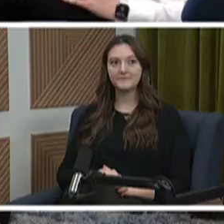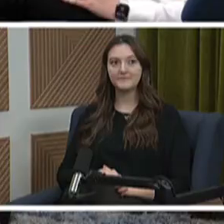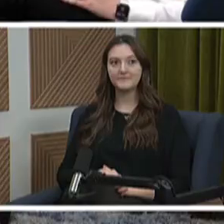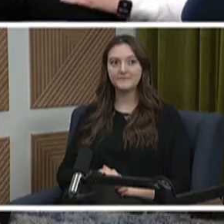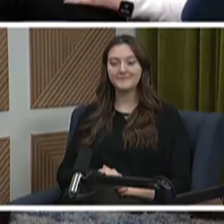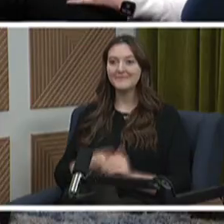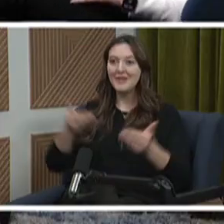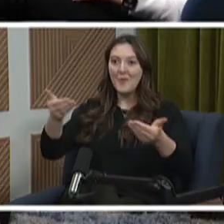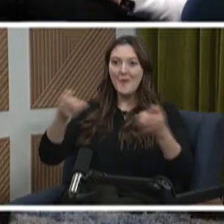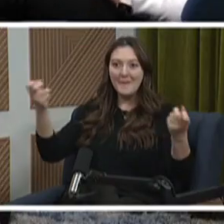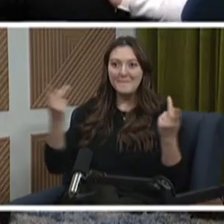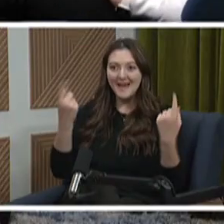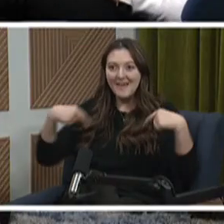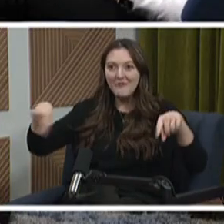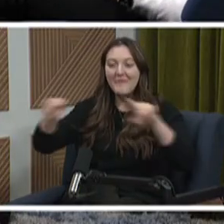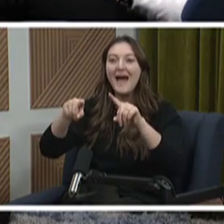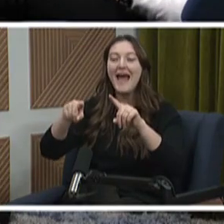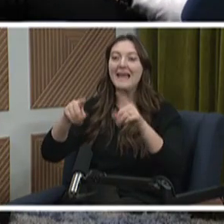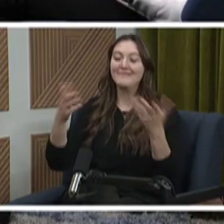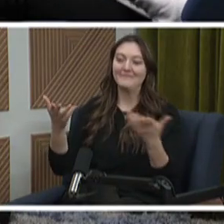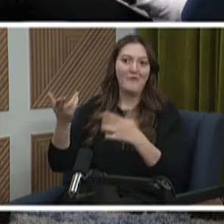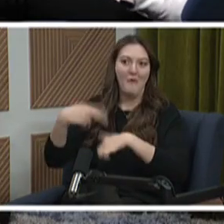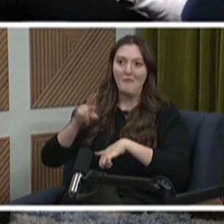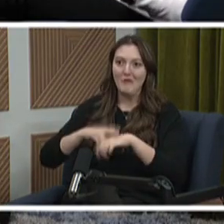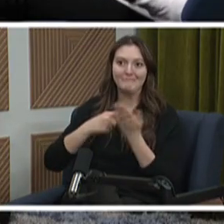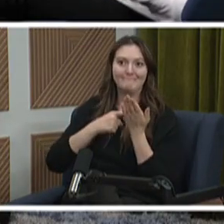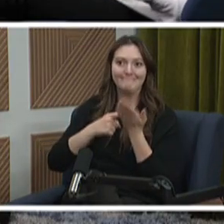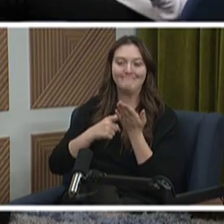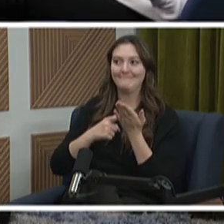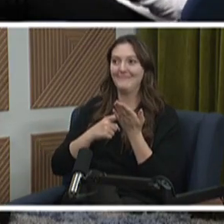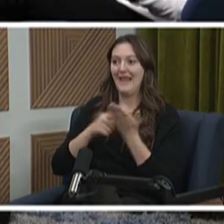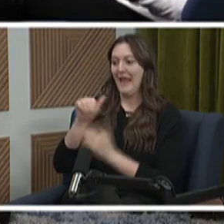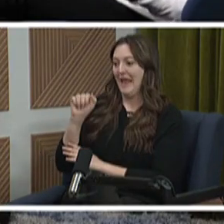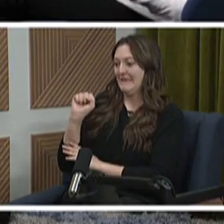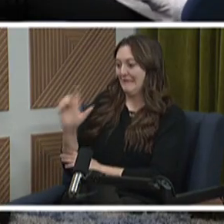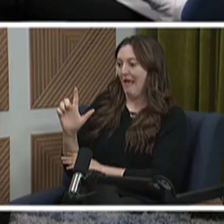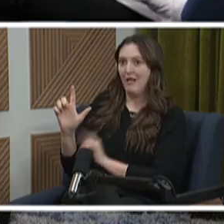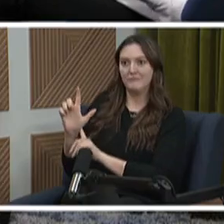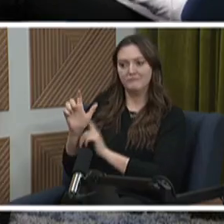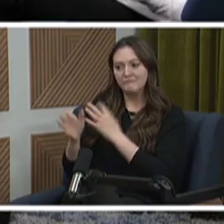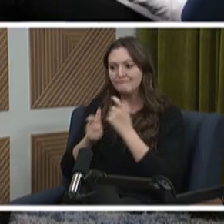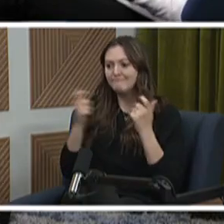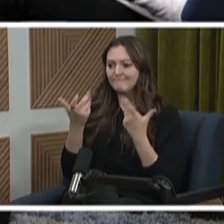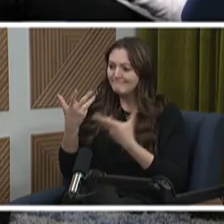Welcome back, everybody. Well, of course, we've been talking a lot about how ASL is a big part of this show.